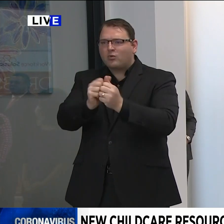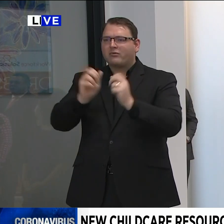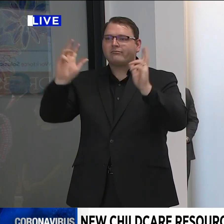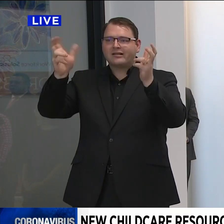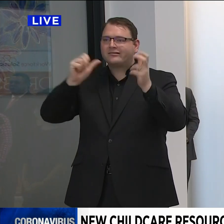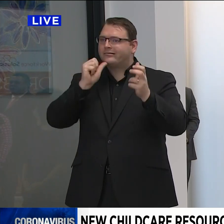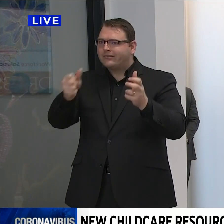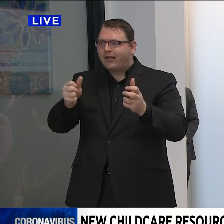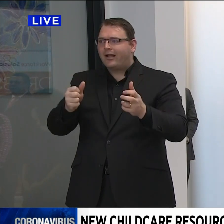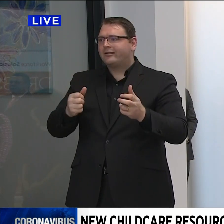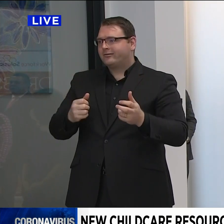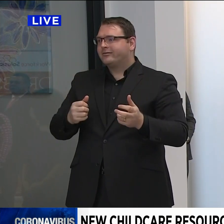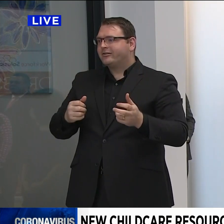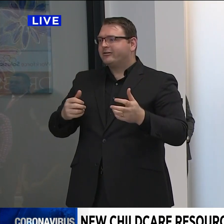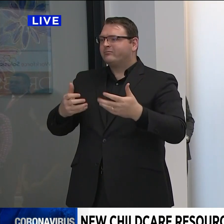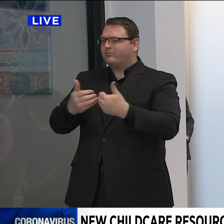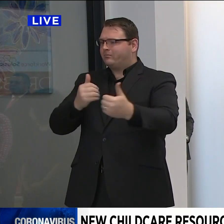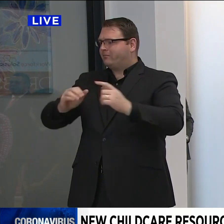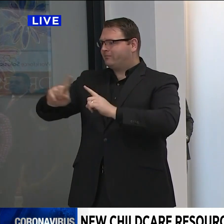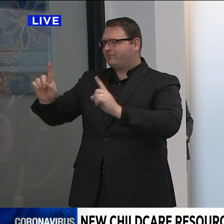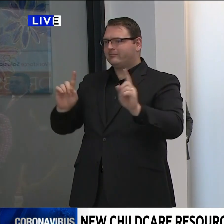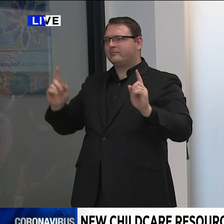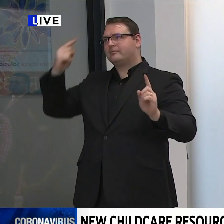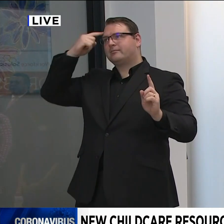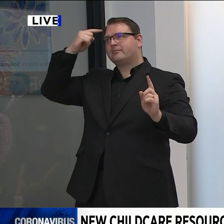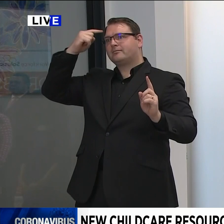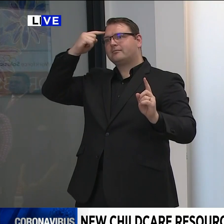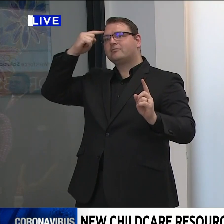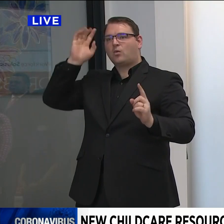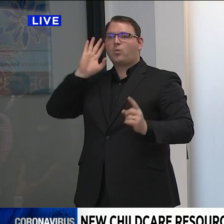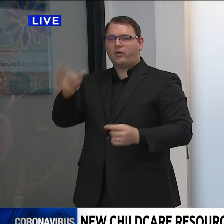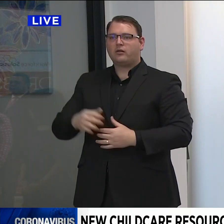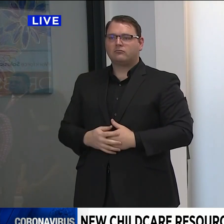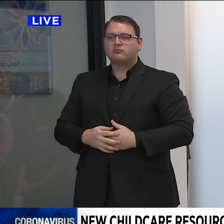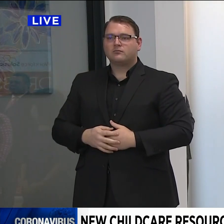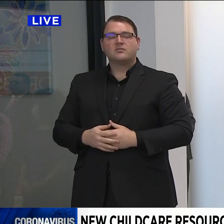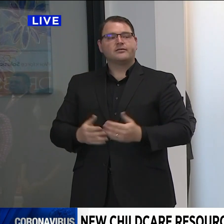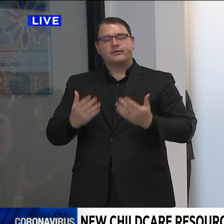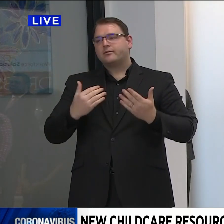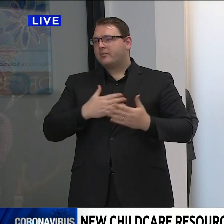for a pickup game of basketball or anything game of basketball or anything that has to do with touching that has to do with touching surfaces or being close to surfaces or being close to people that we don’t share